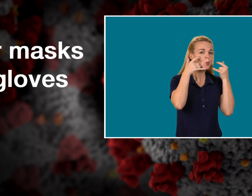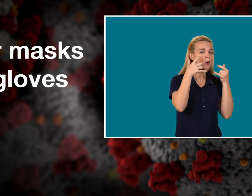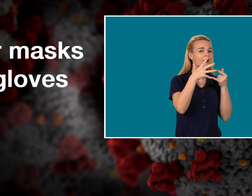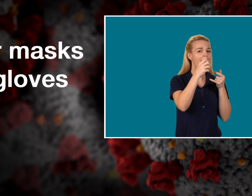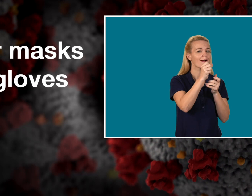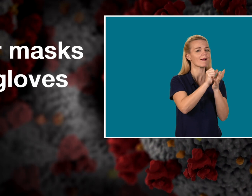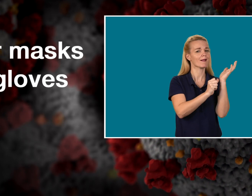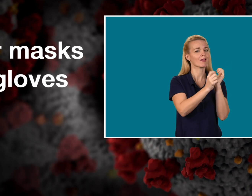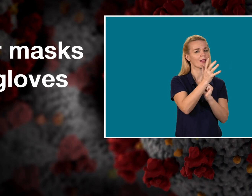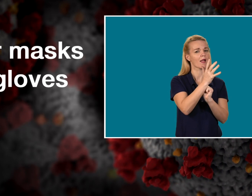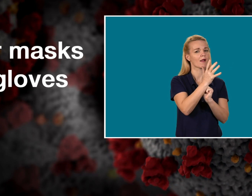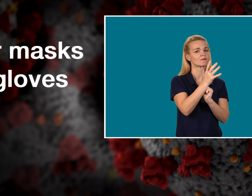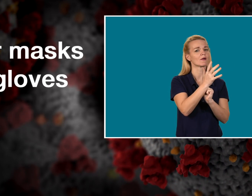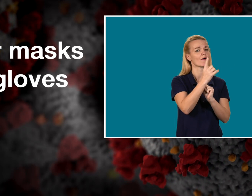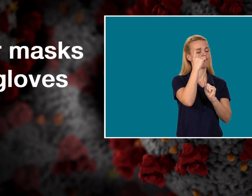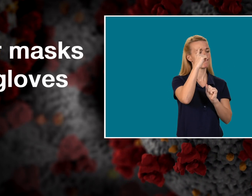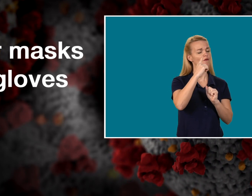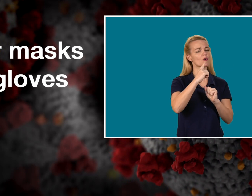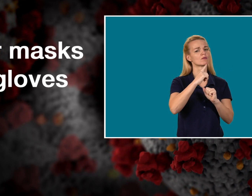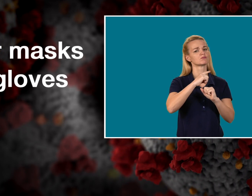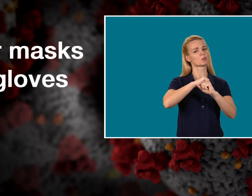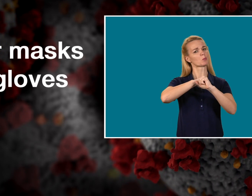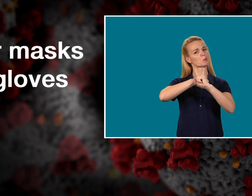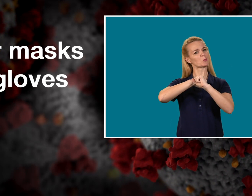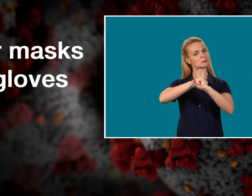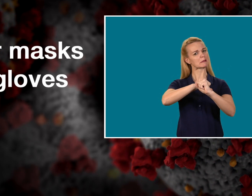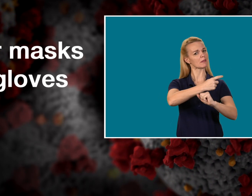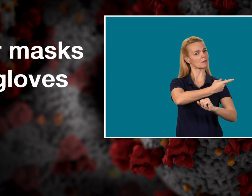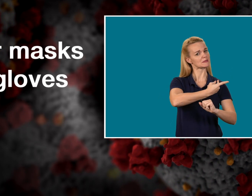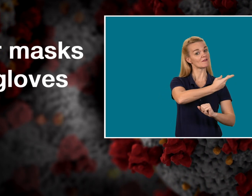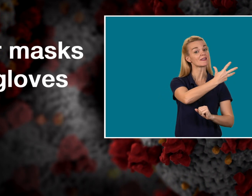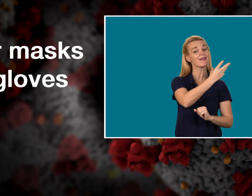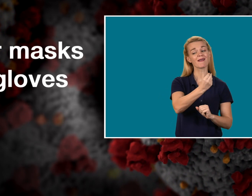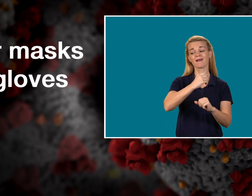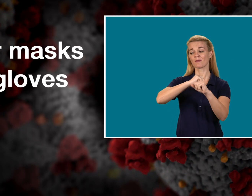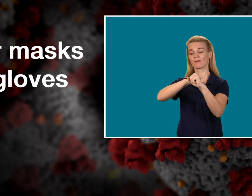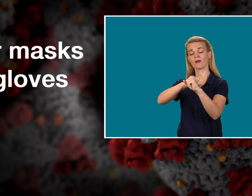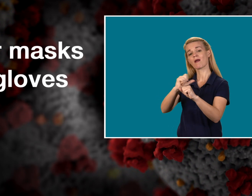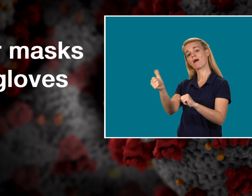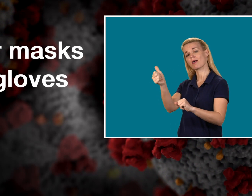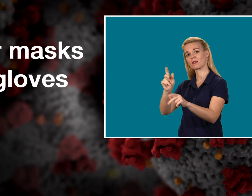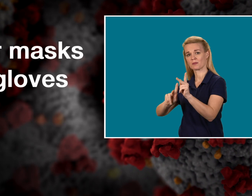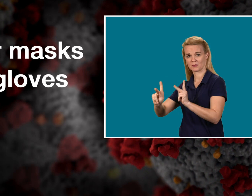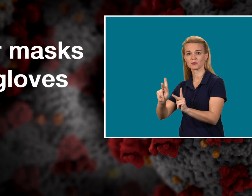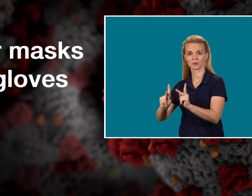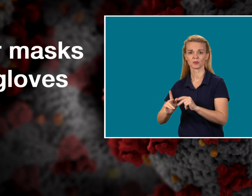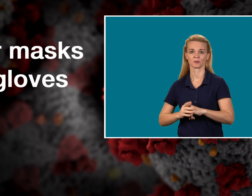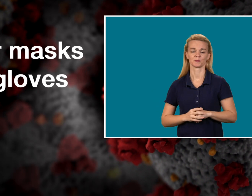or gloves at certain times to protect themselves and others.